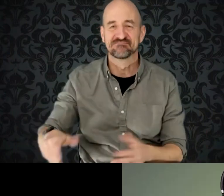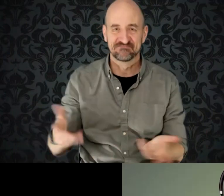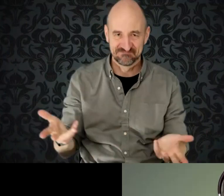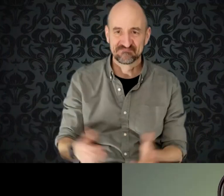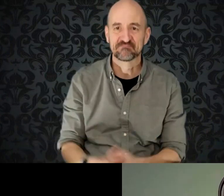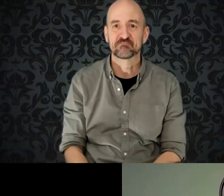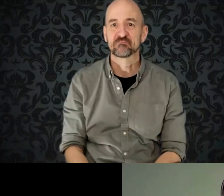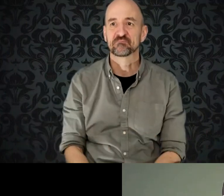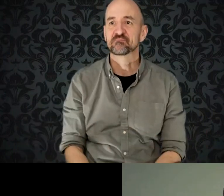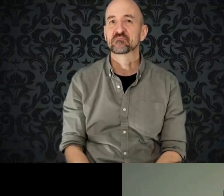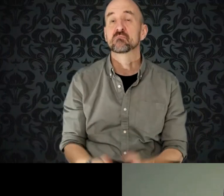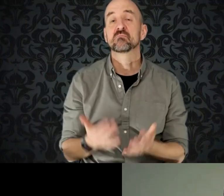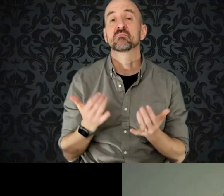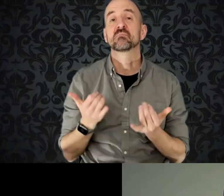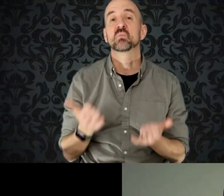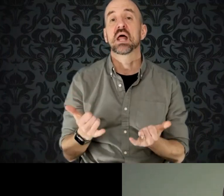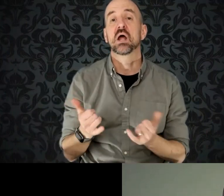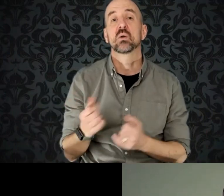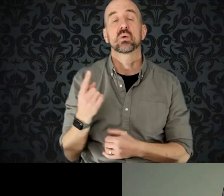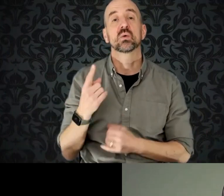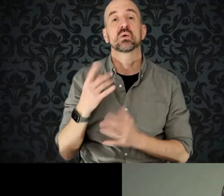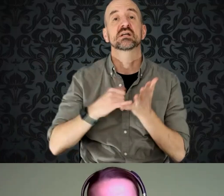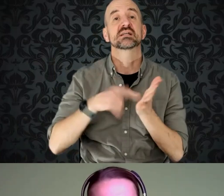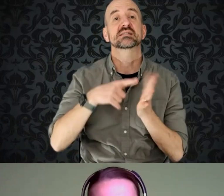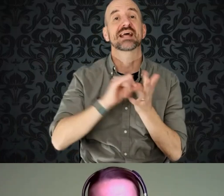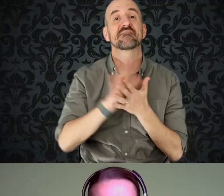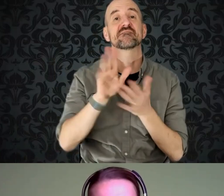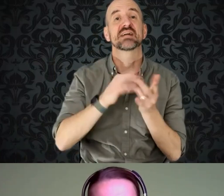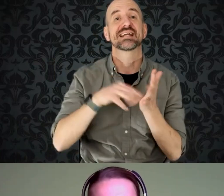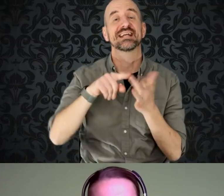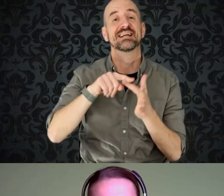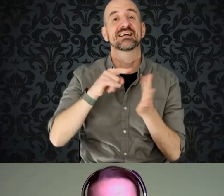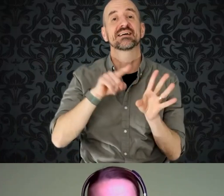invited you along to come and join us on this journey. We are not experts